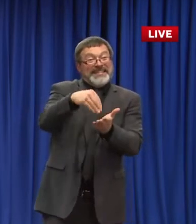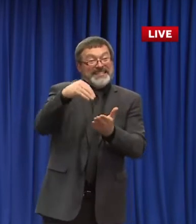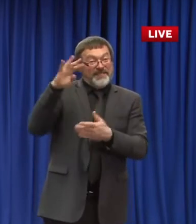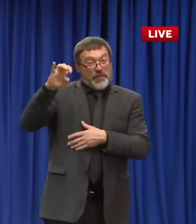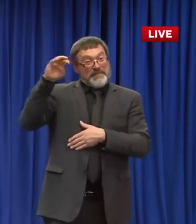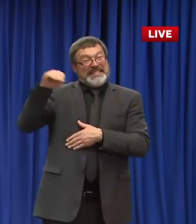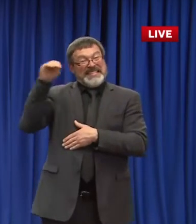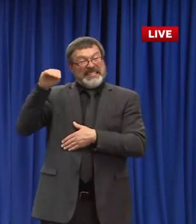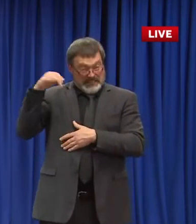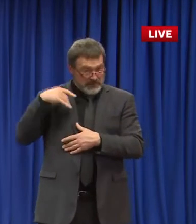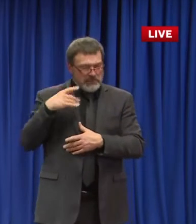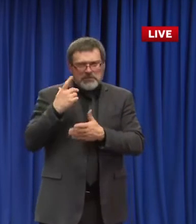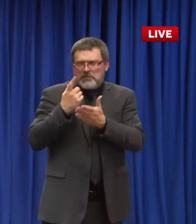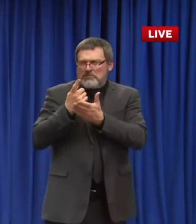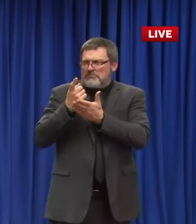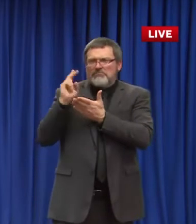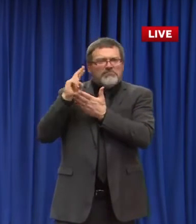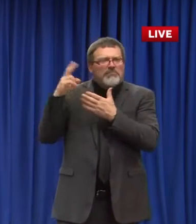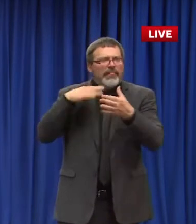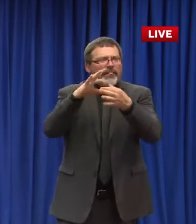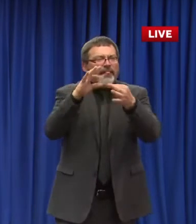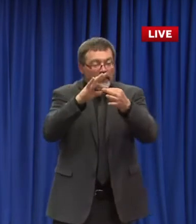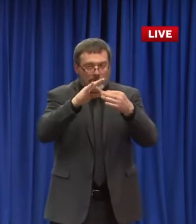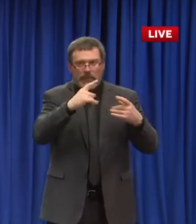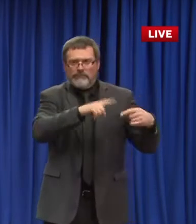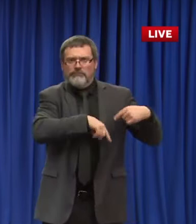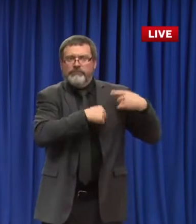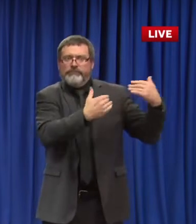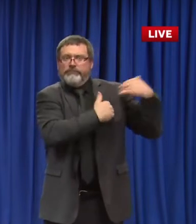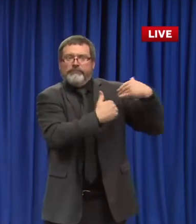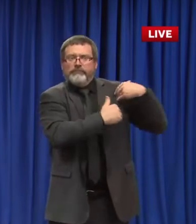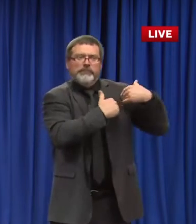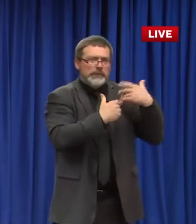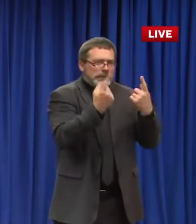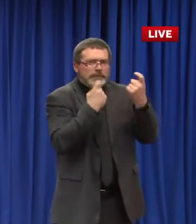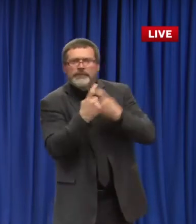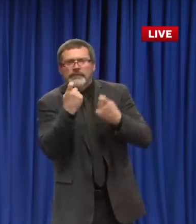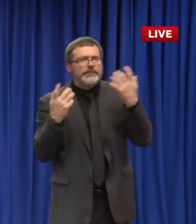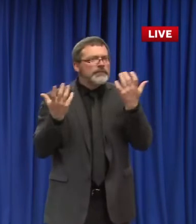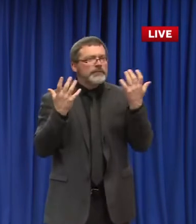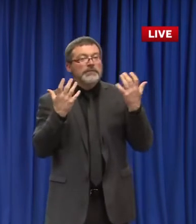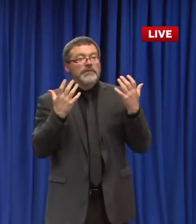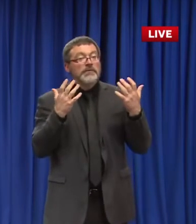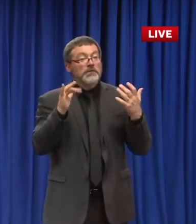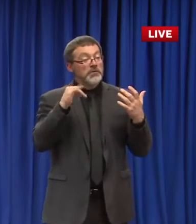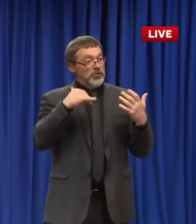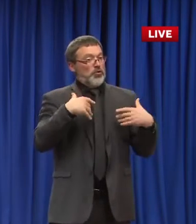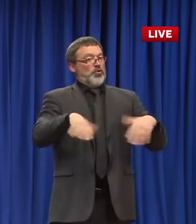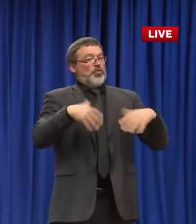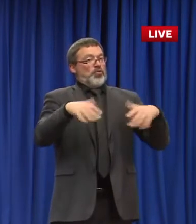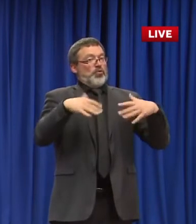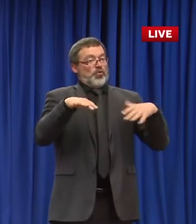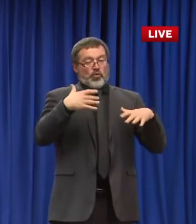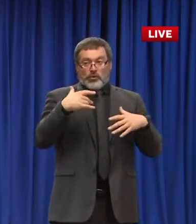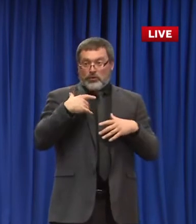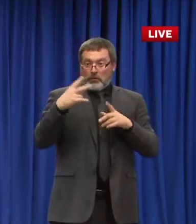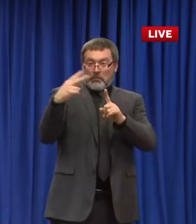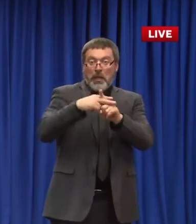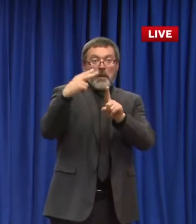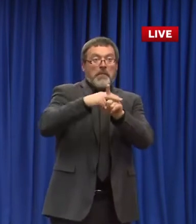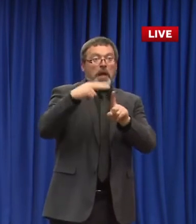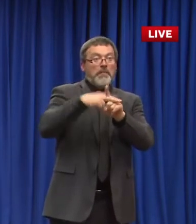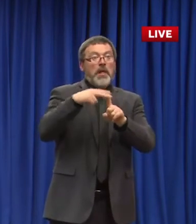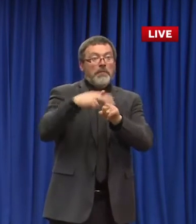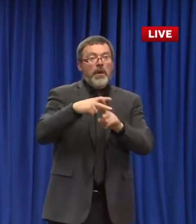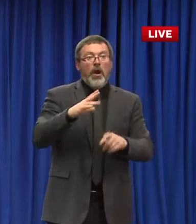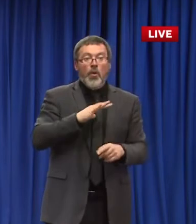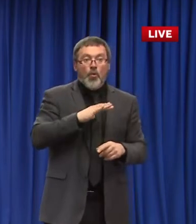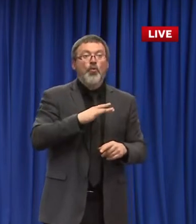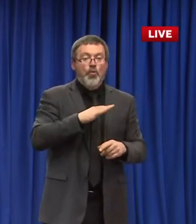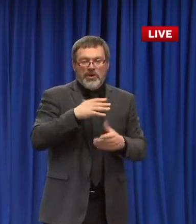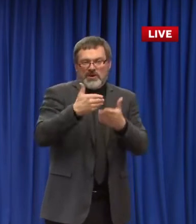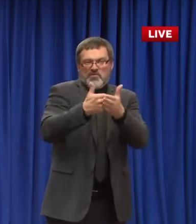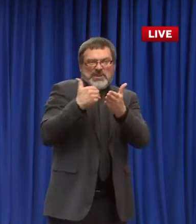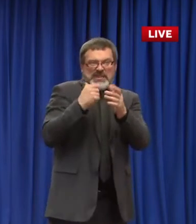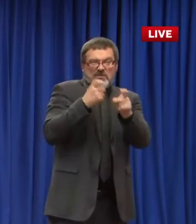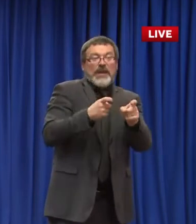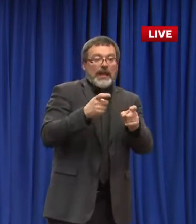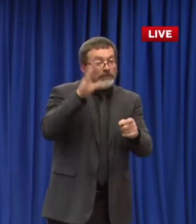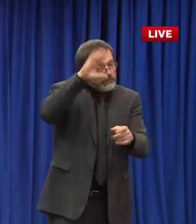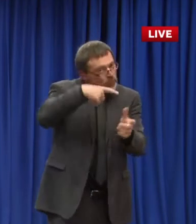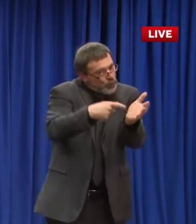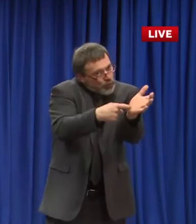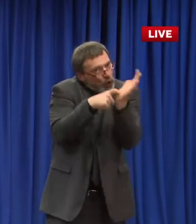WE’VE RECEIVED A LOT OF QUESTIONS OVER JUST THIS PAST WEEK THE $400,000,000 MAIN STREET, REALLY FUN TO HELP SMALL BUSINESSES HAS HAD SOME GREAT RESPONSE THE INITIAL PRE GRANT